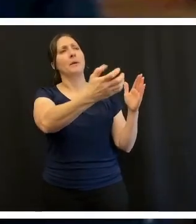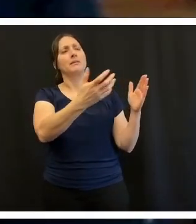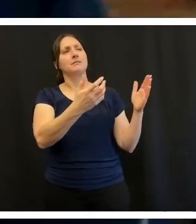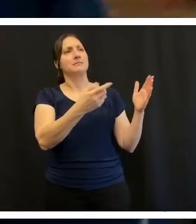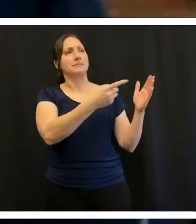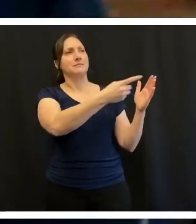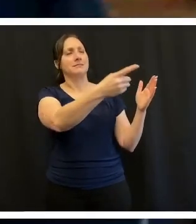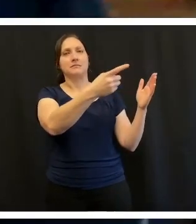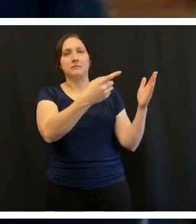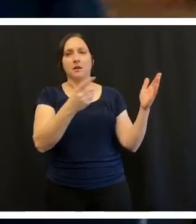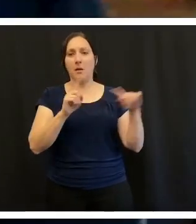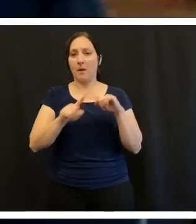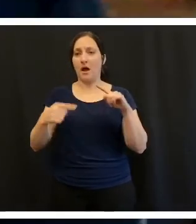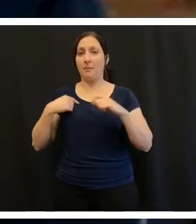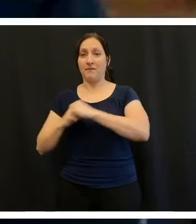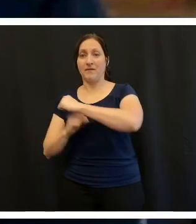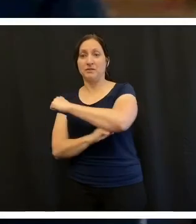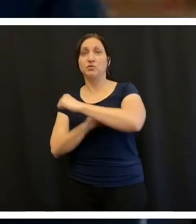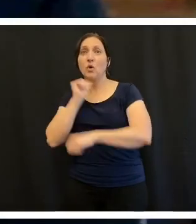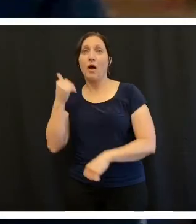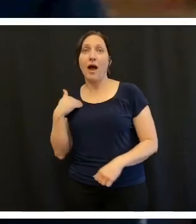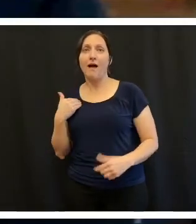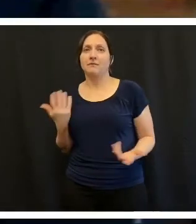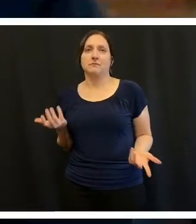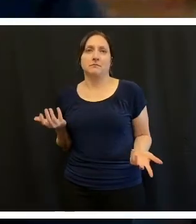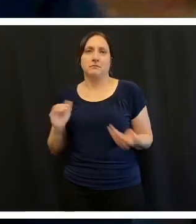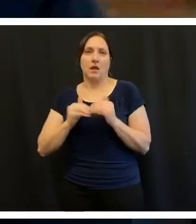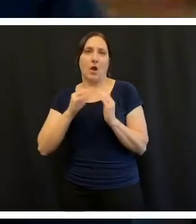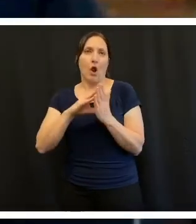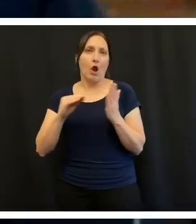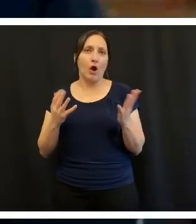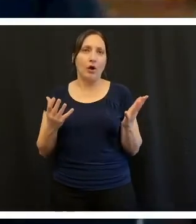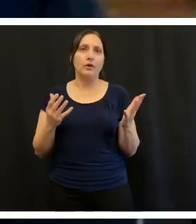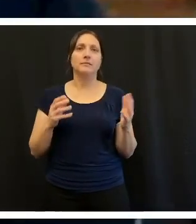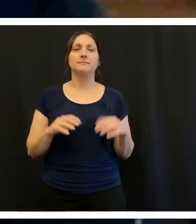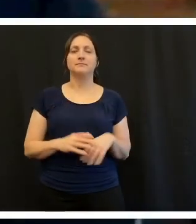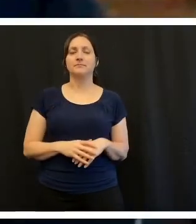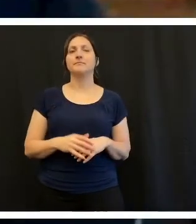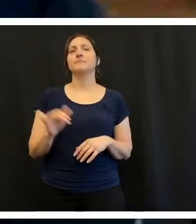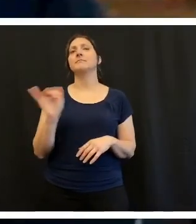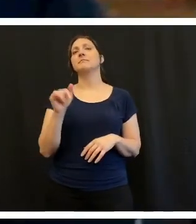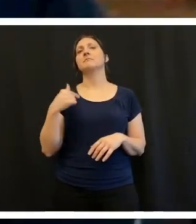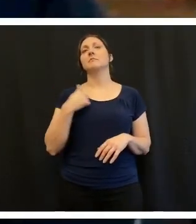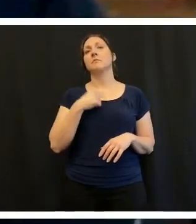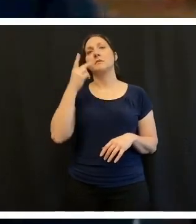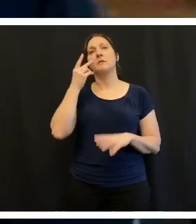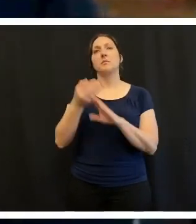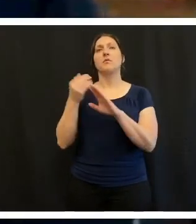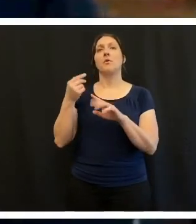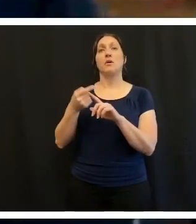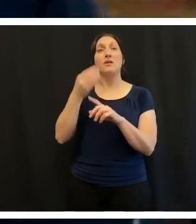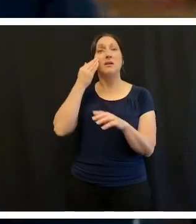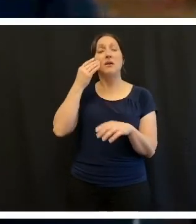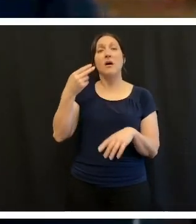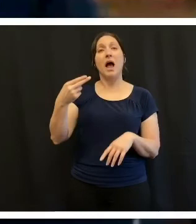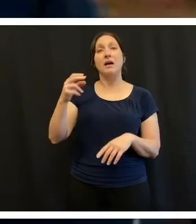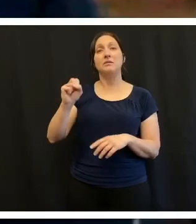We saw it before. If you look at what happened to high school graduation rates, the number Of people who are applying